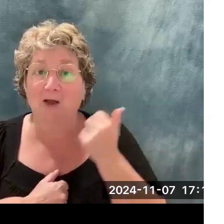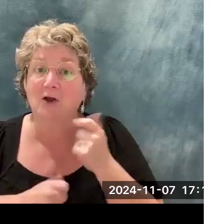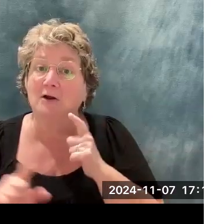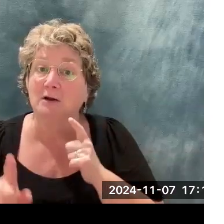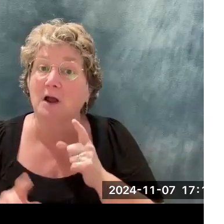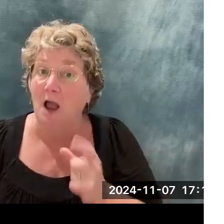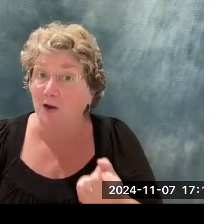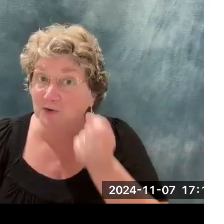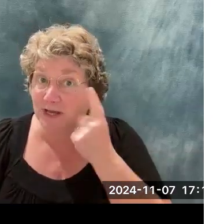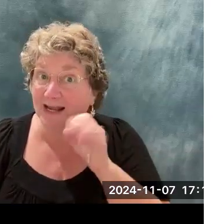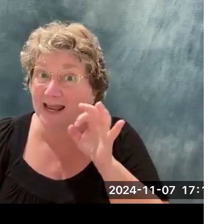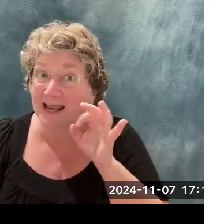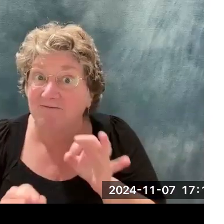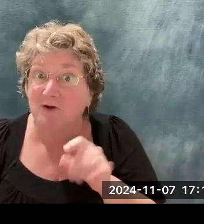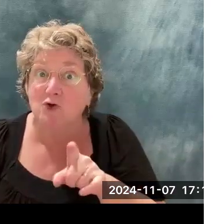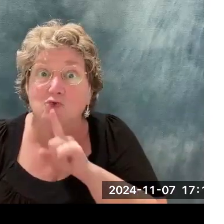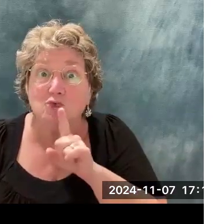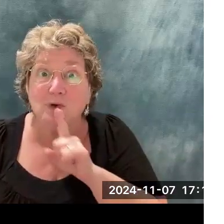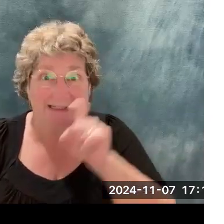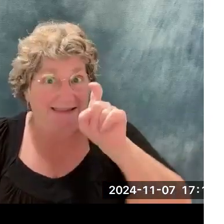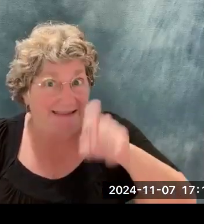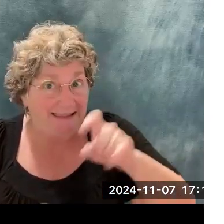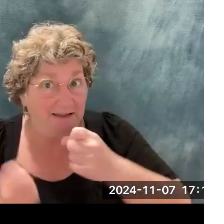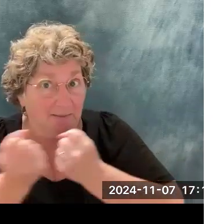need for support, you can contact 988 or 211,